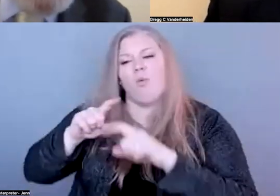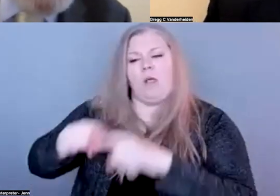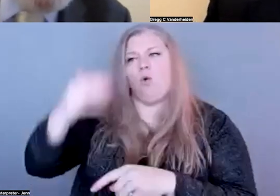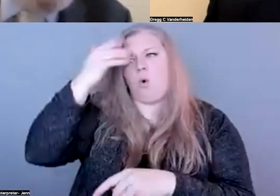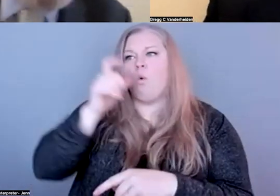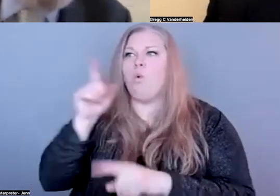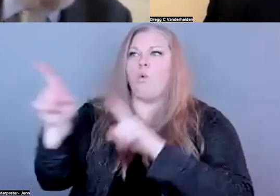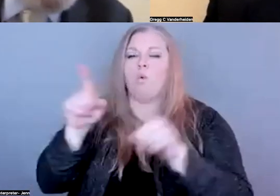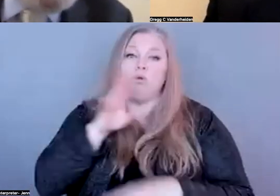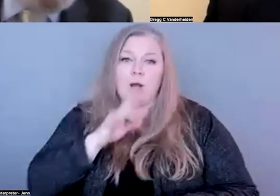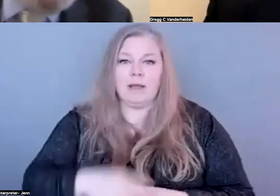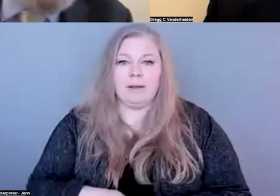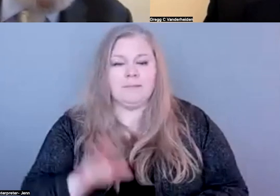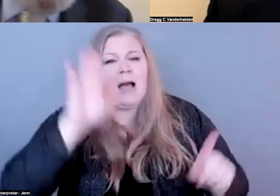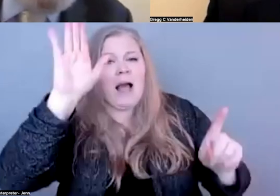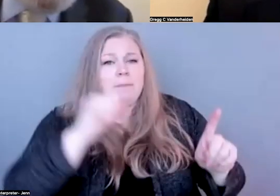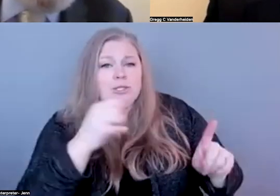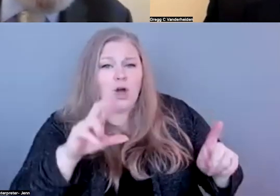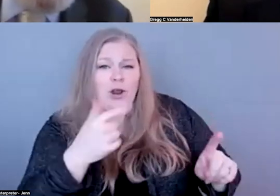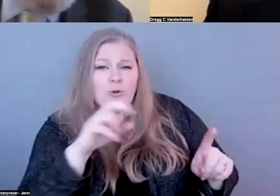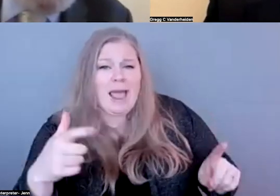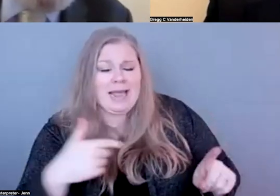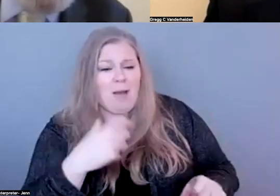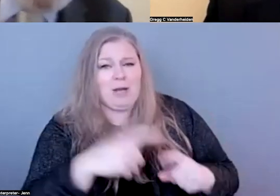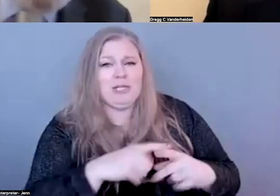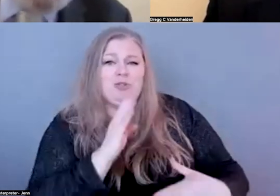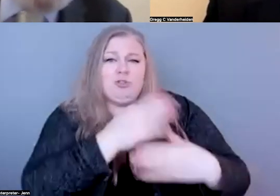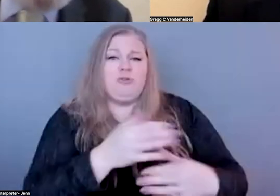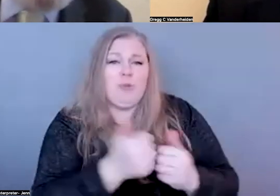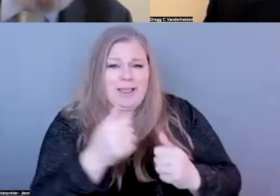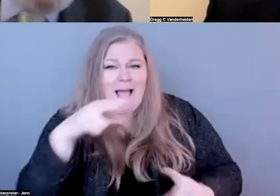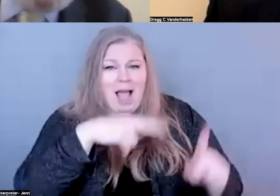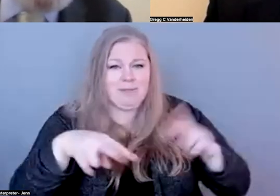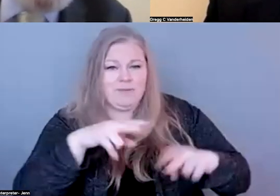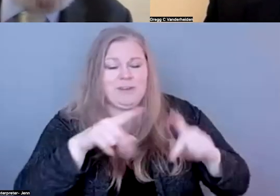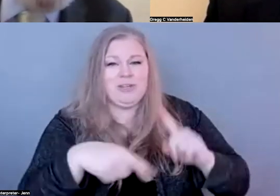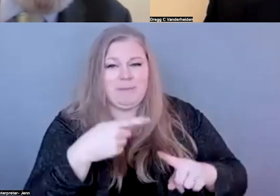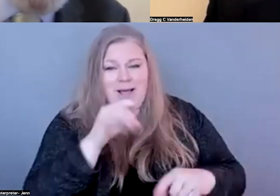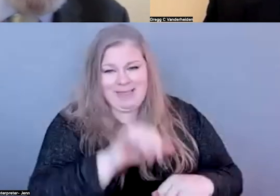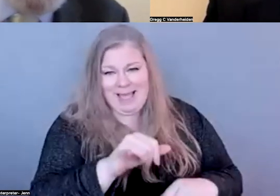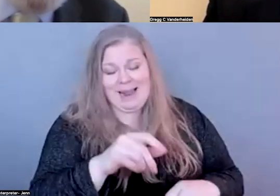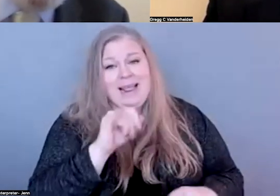I'm sorry, Greg, it's Vint. I just wanted to interrupt with an observation about mischief. Of course, if you really want to cause trouble,